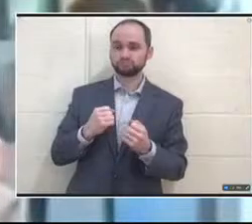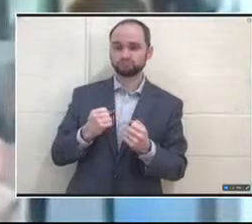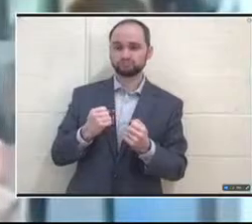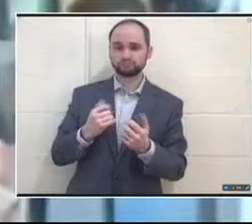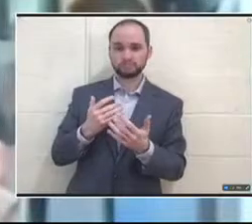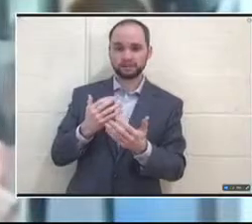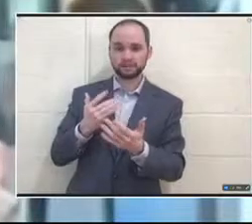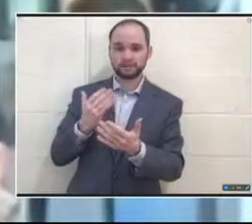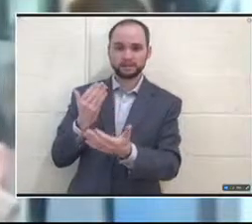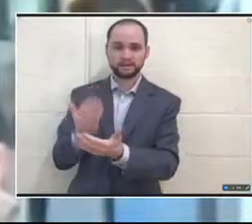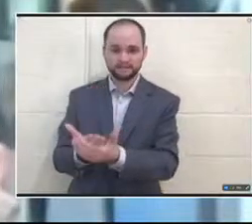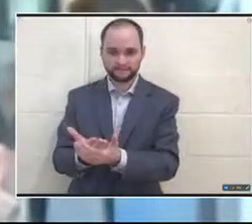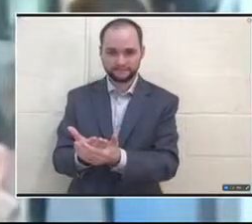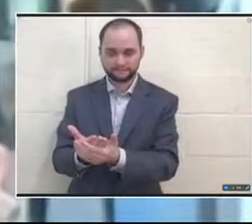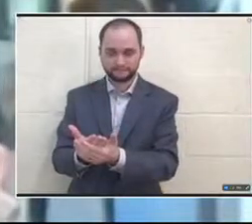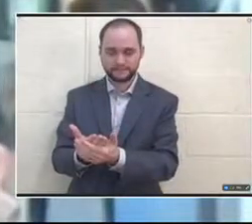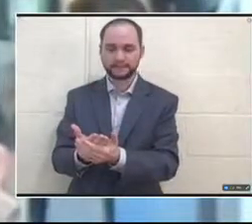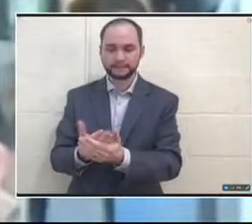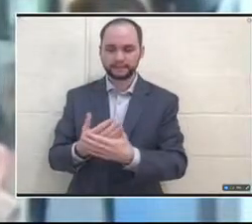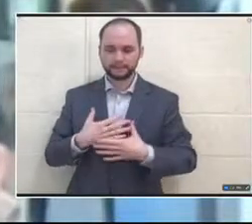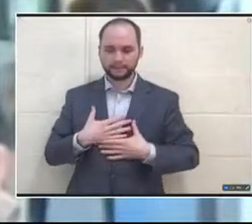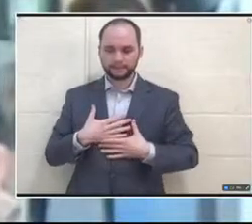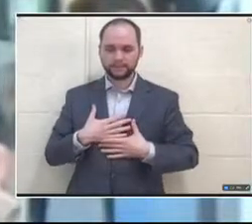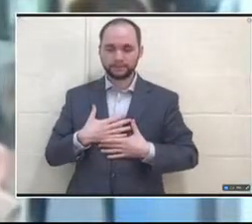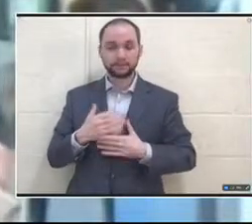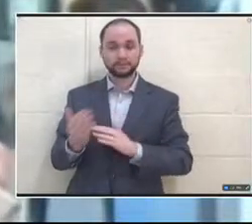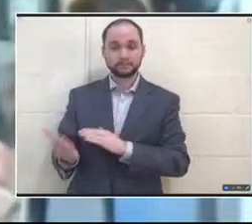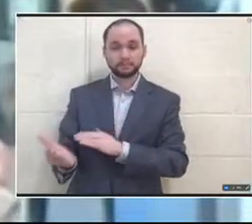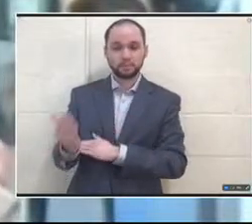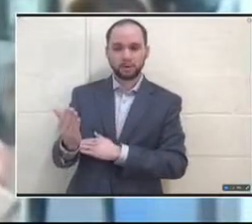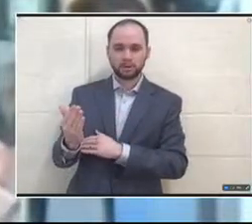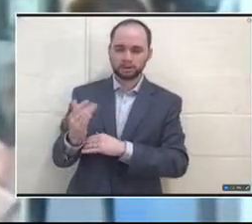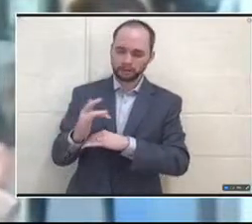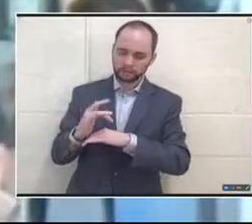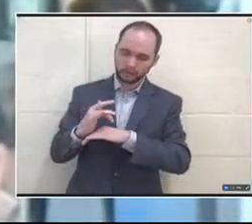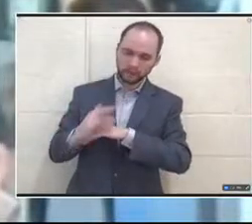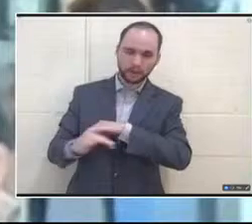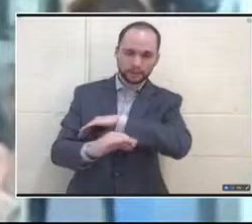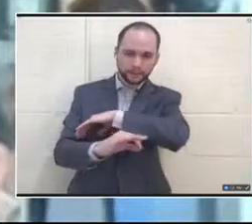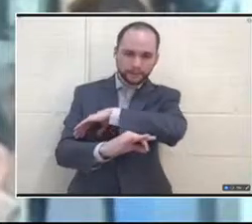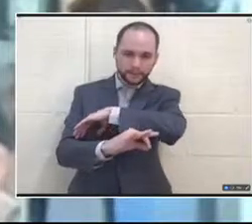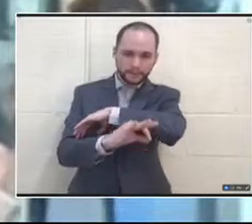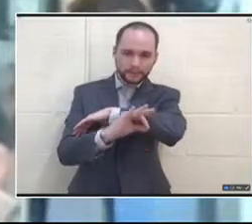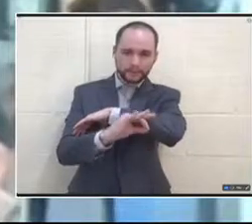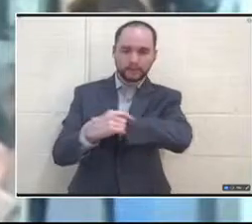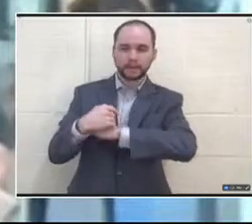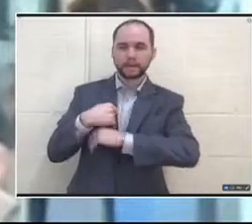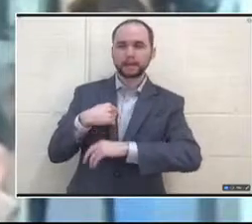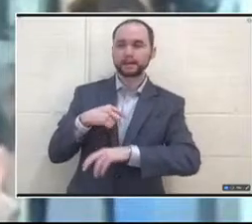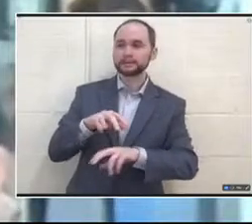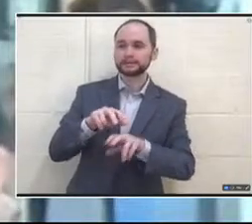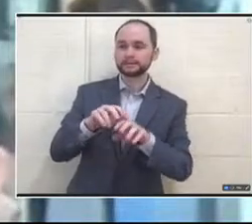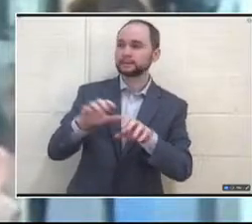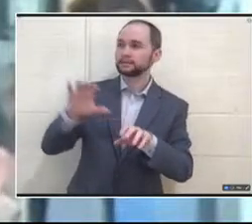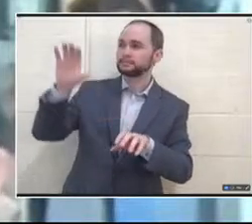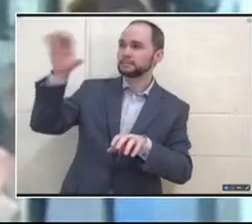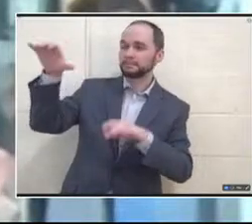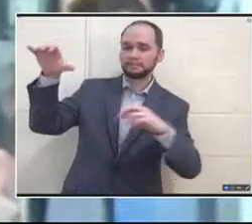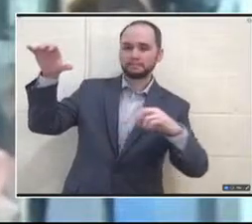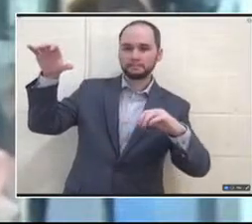to do a sound check there on those steps with the beautiful grand piano.